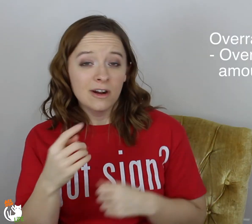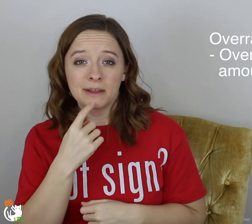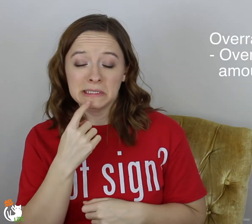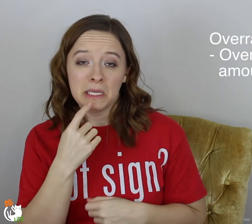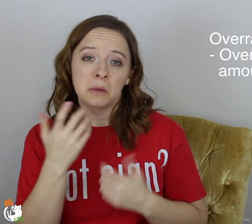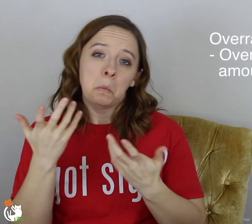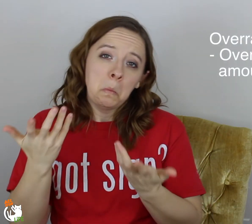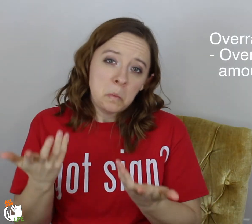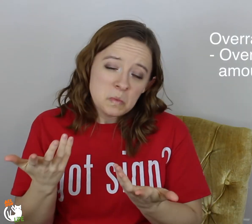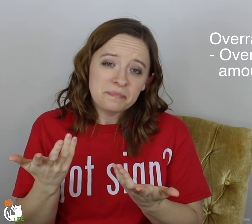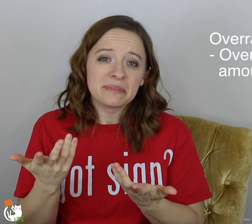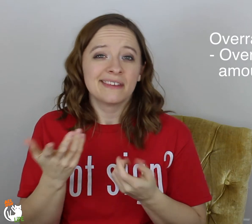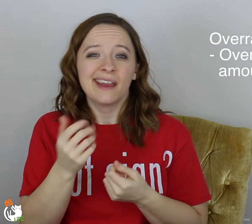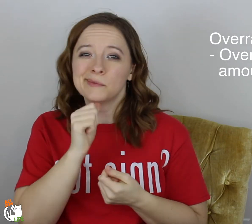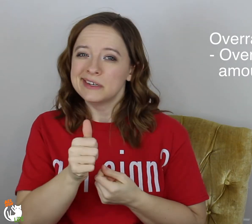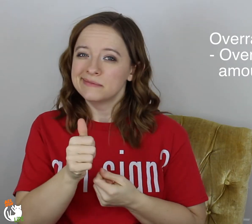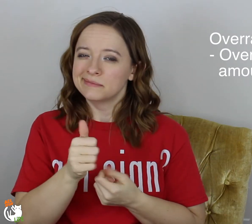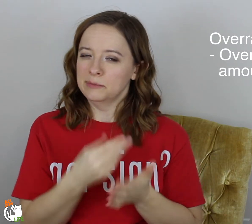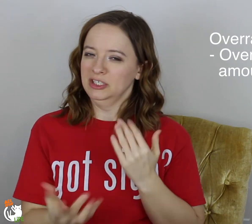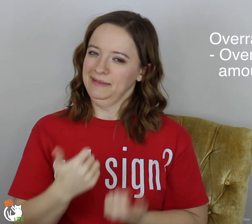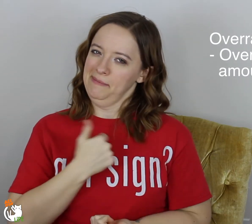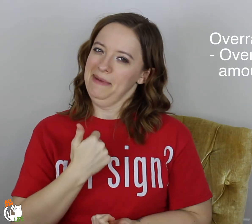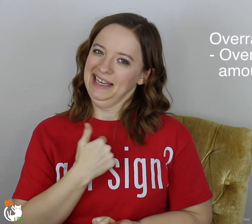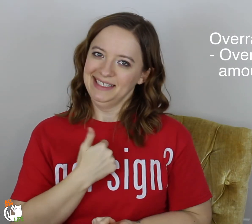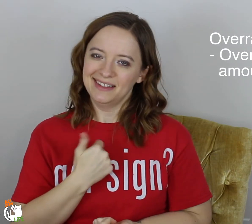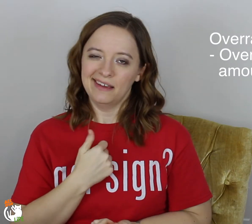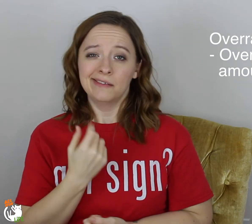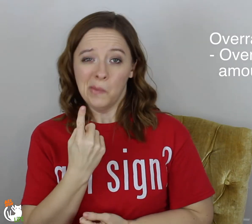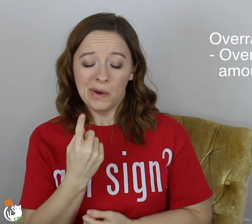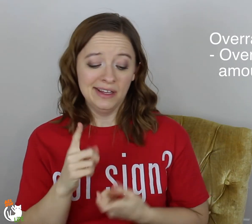Overall I would say... I wouldn't purchase it myself.